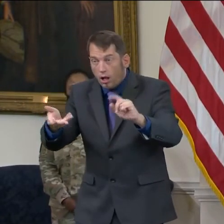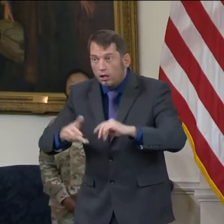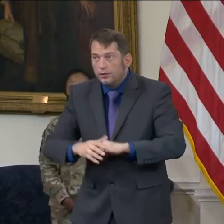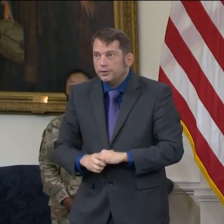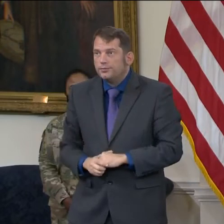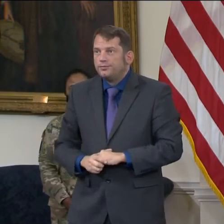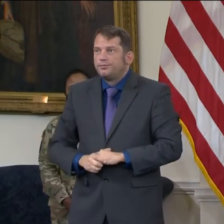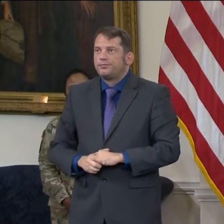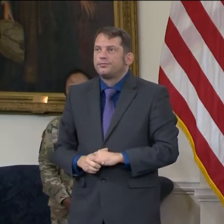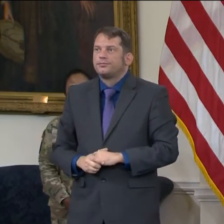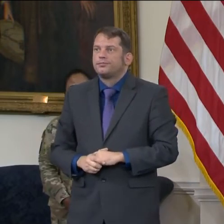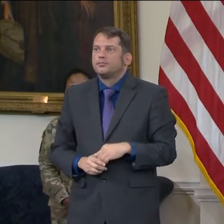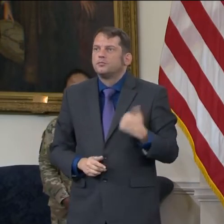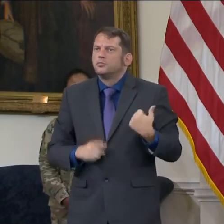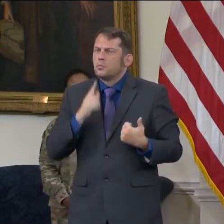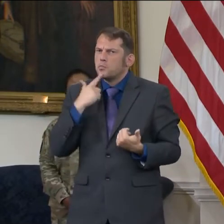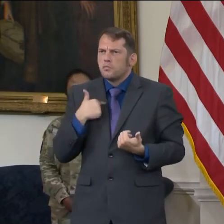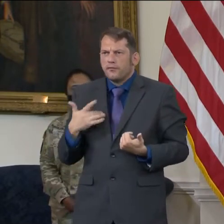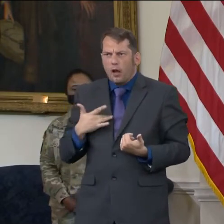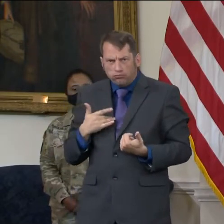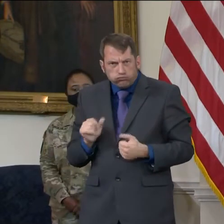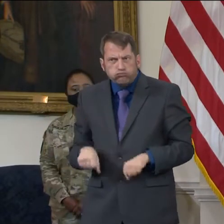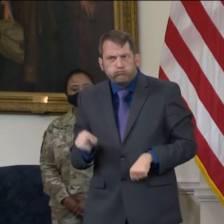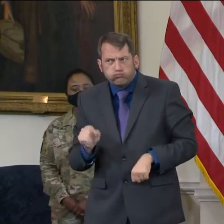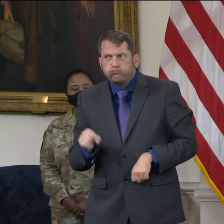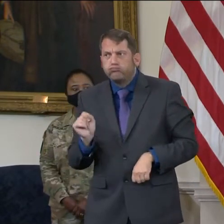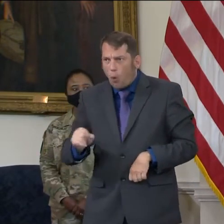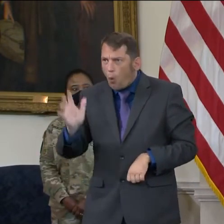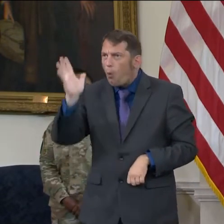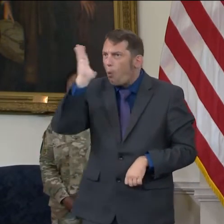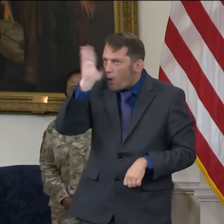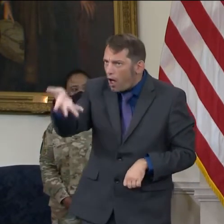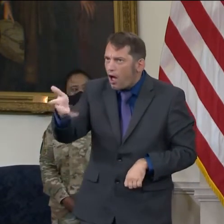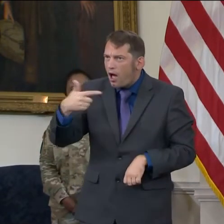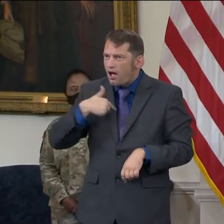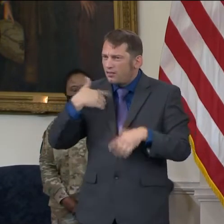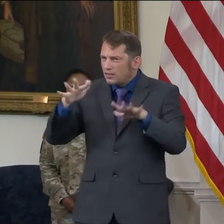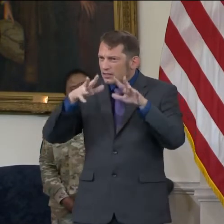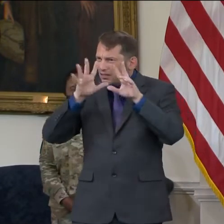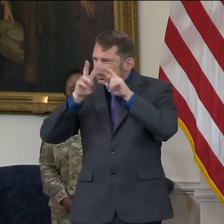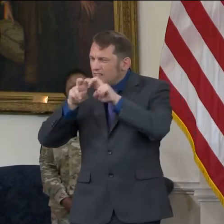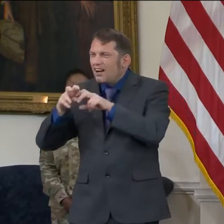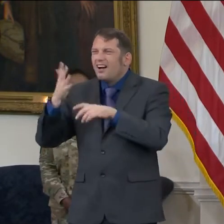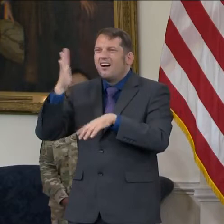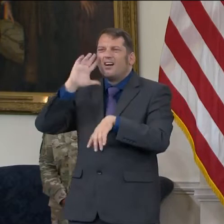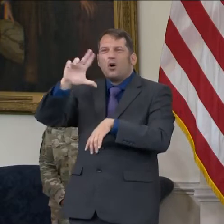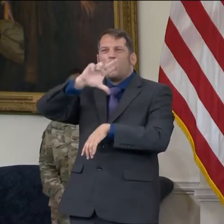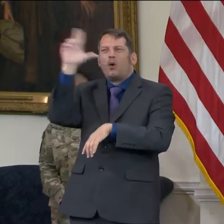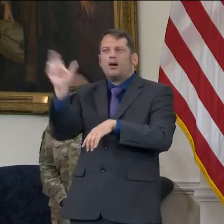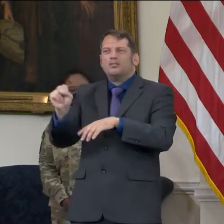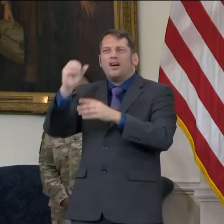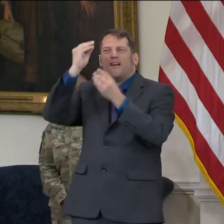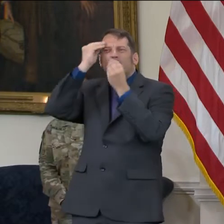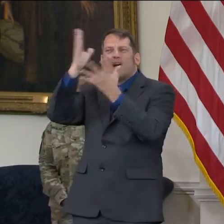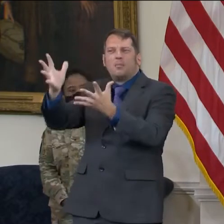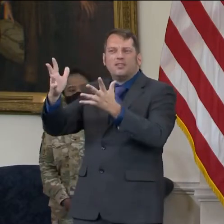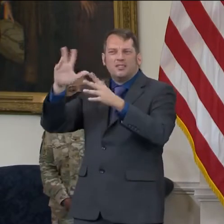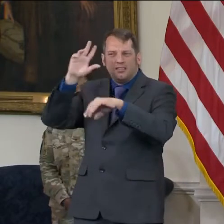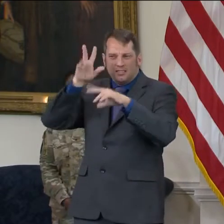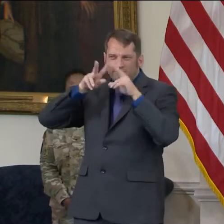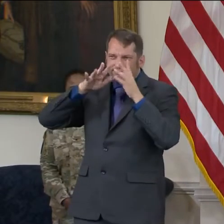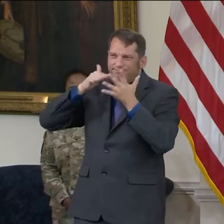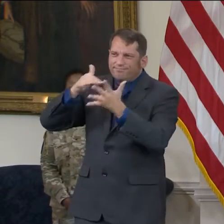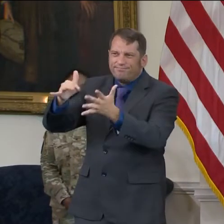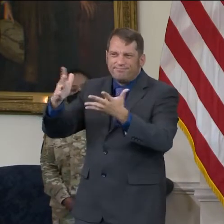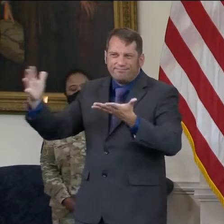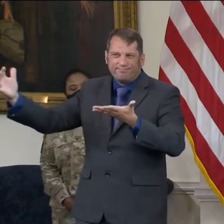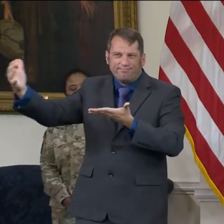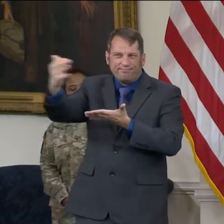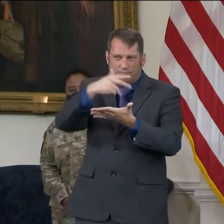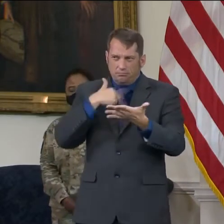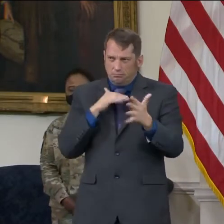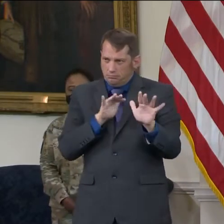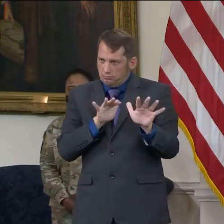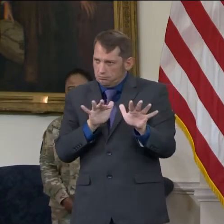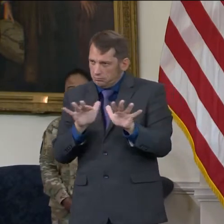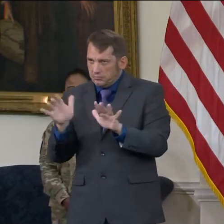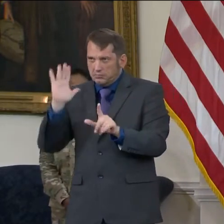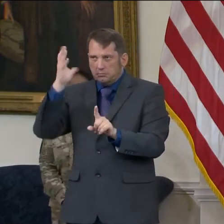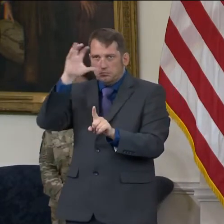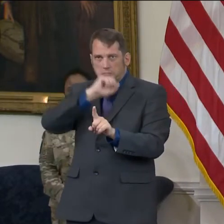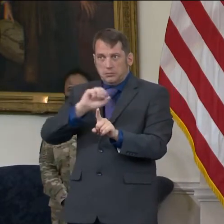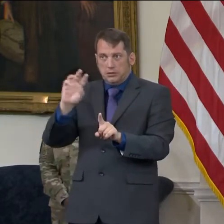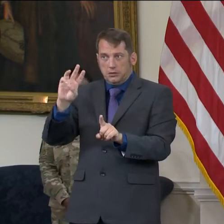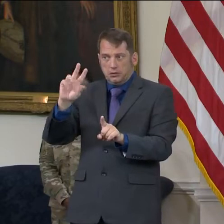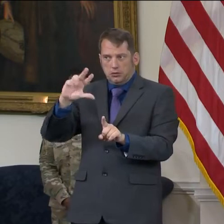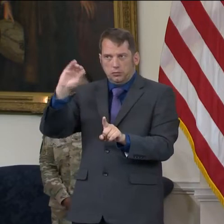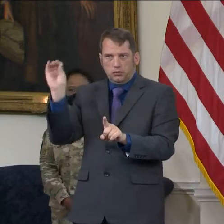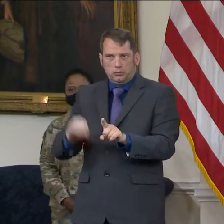THEY DID NATIONAL POLLING AND THEY DID NOT THINK MORE THAN 62%